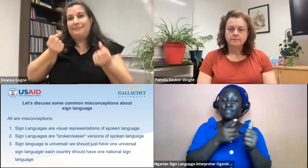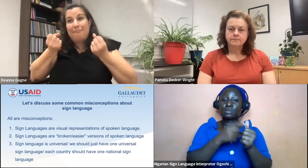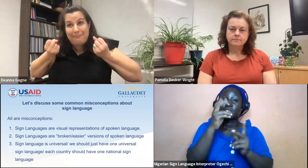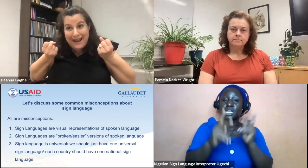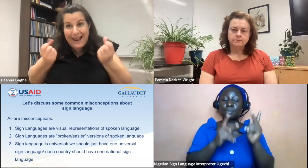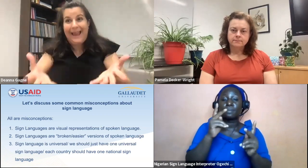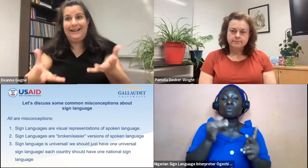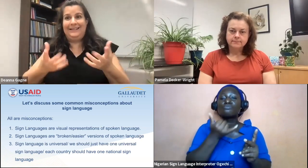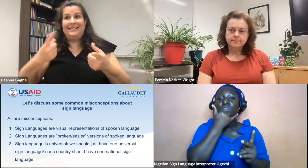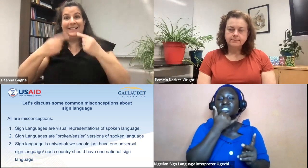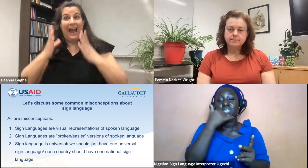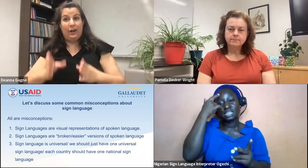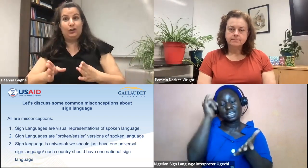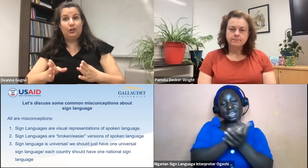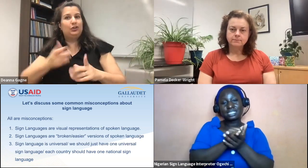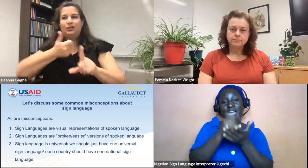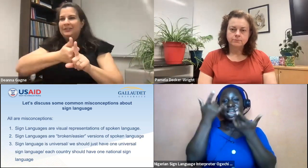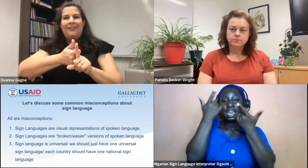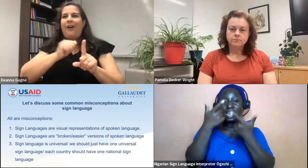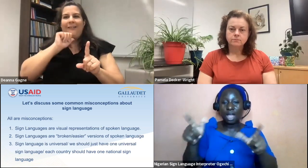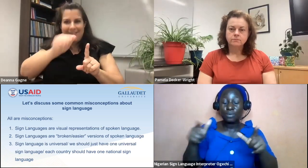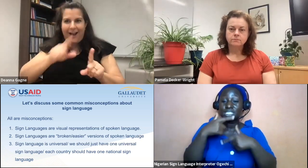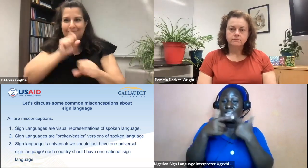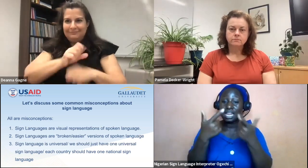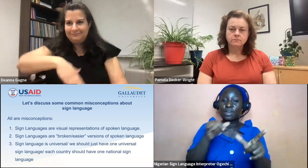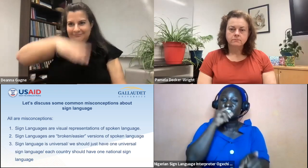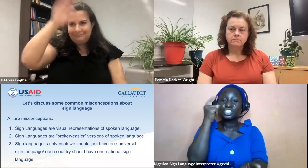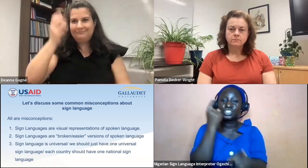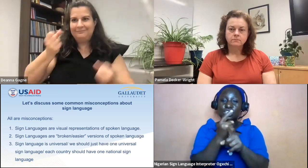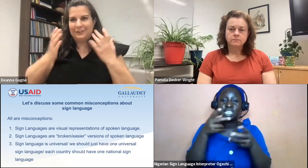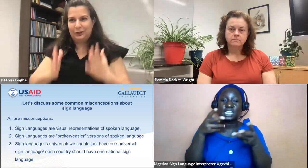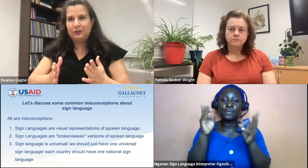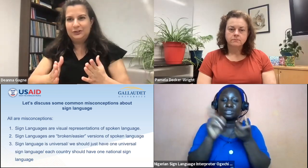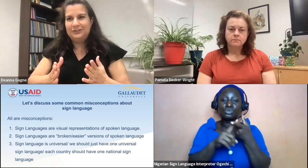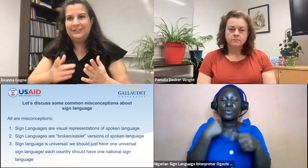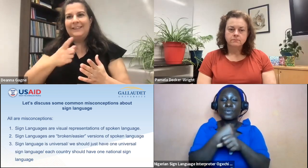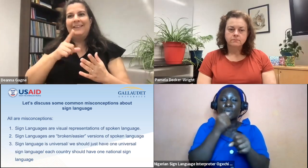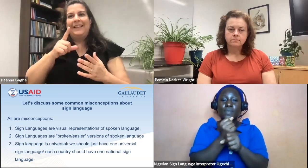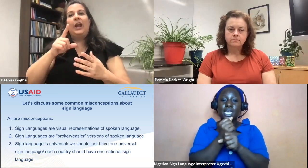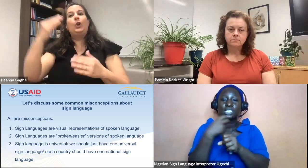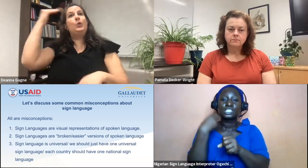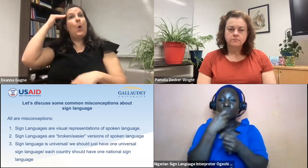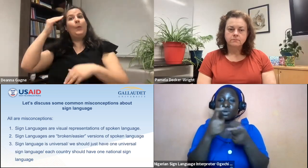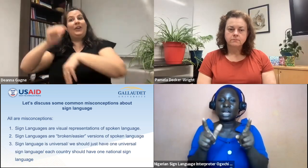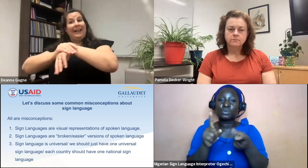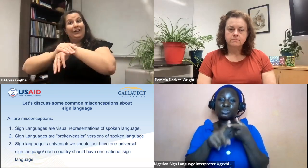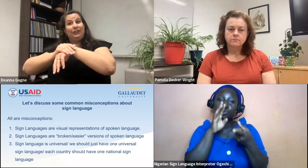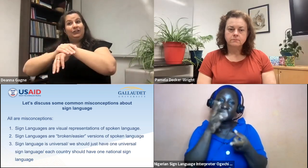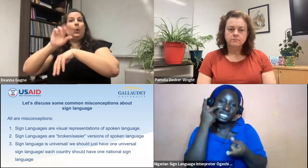Now, part of the reason for that is because so many signers I've not actually grown up as native signers.